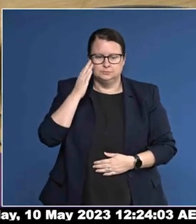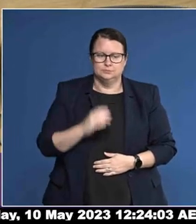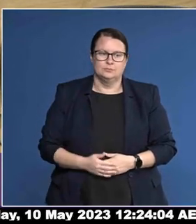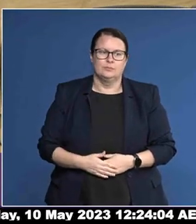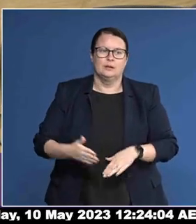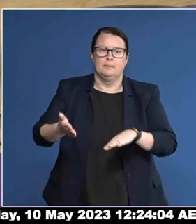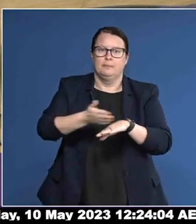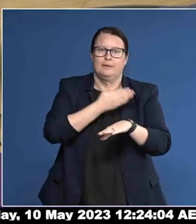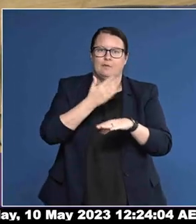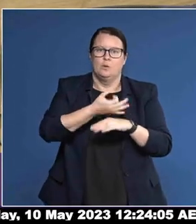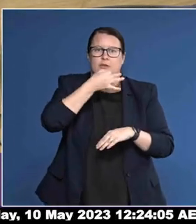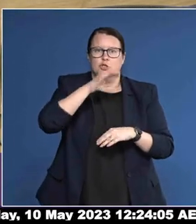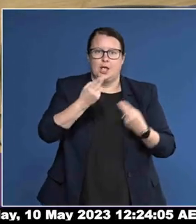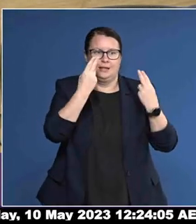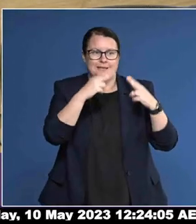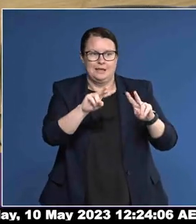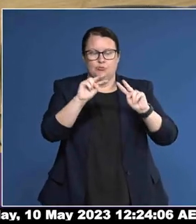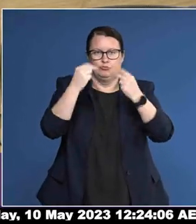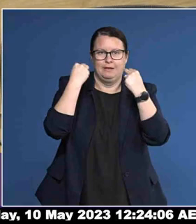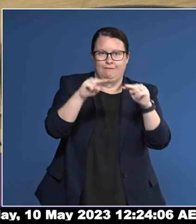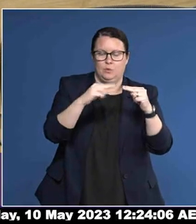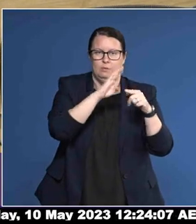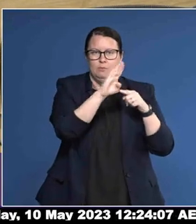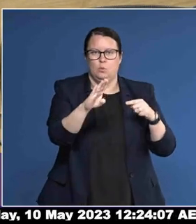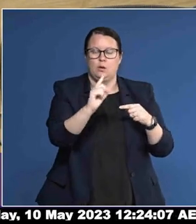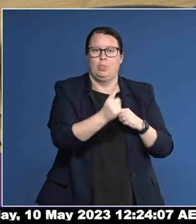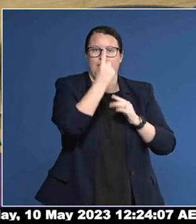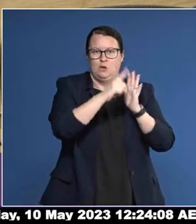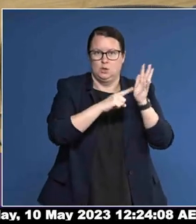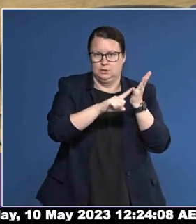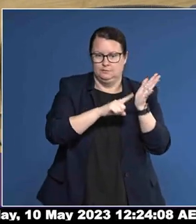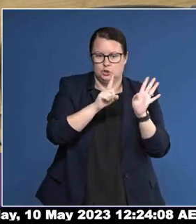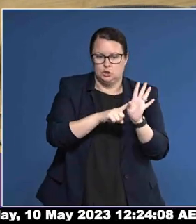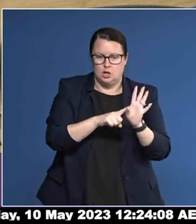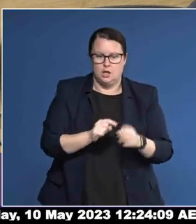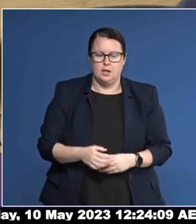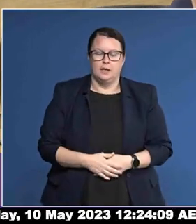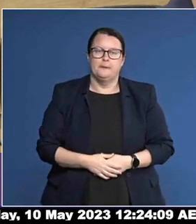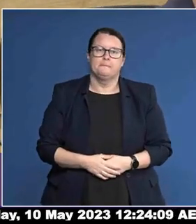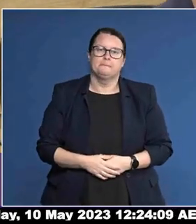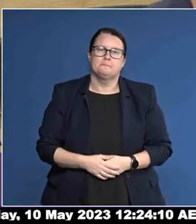commencing on 1 July, there was - we had a series of reviews conducted by QFCC as